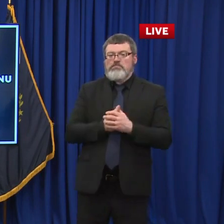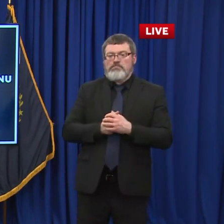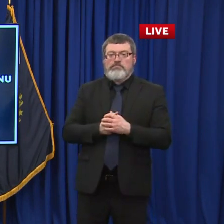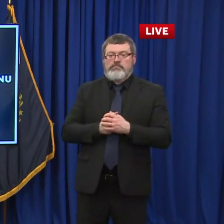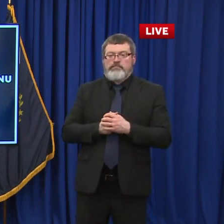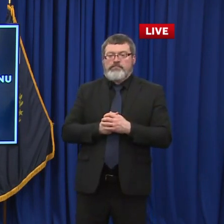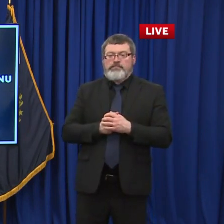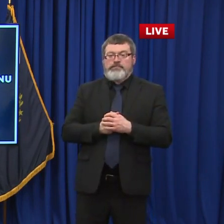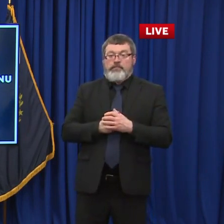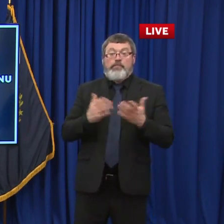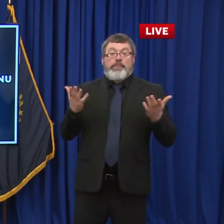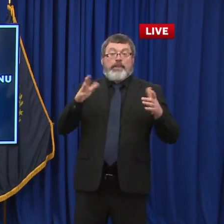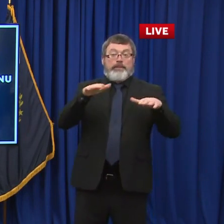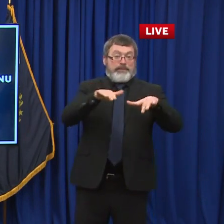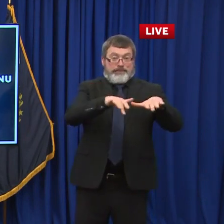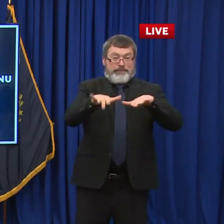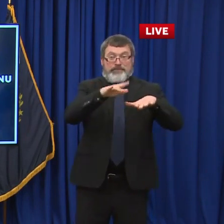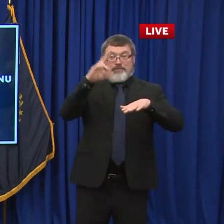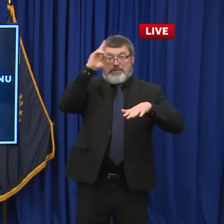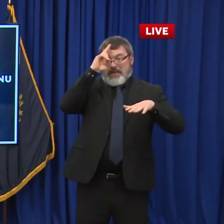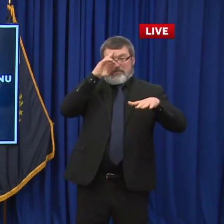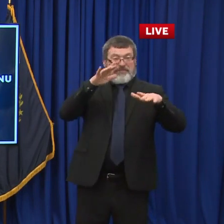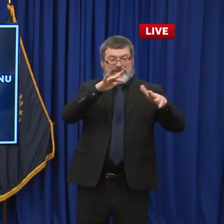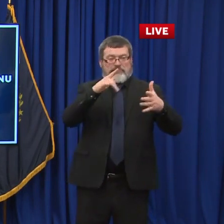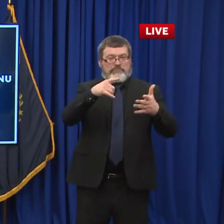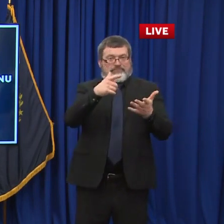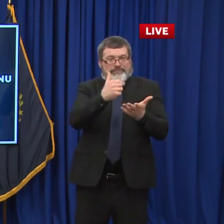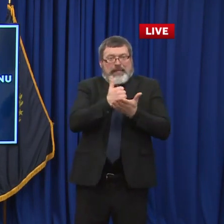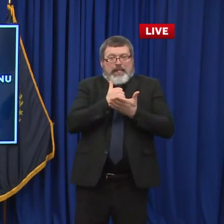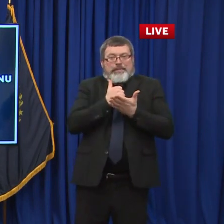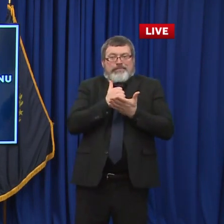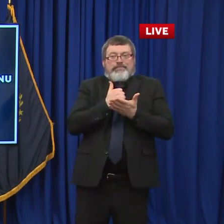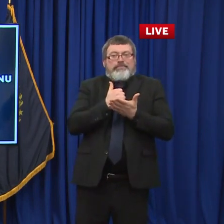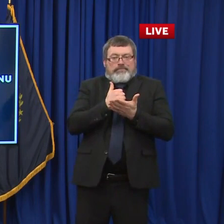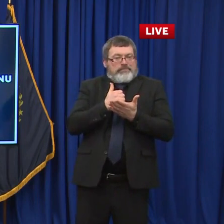COVID SITUATION IN THEIR OWN COMMUNITY, THAT’S PROBABLY BEST.